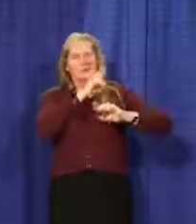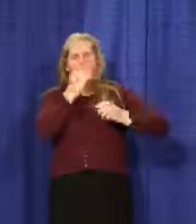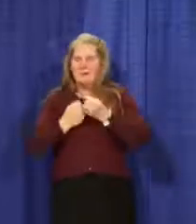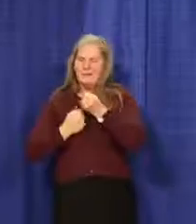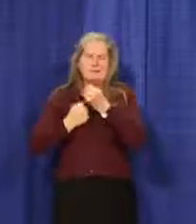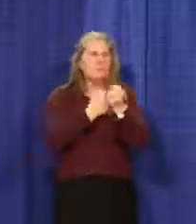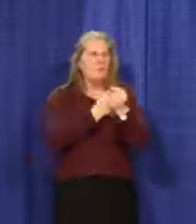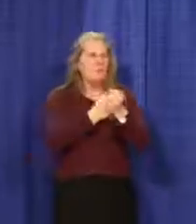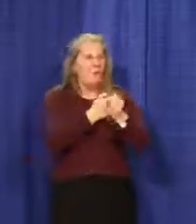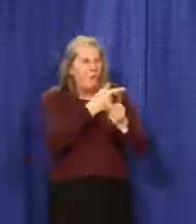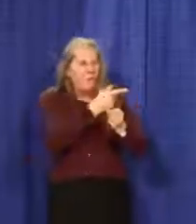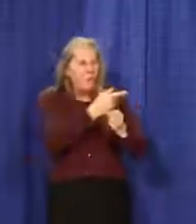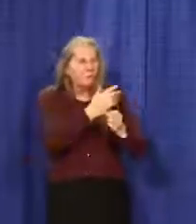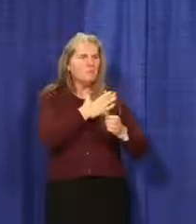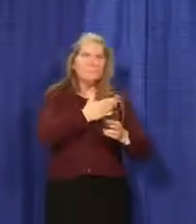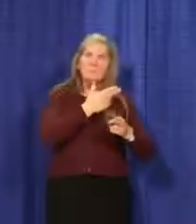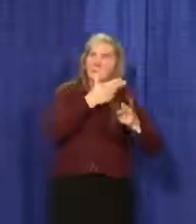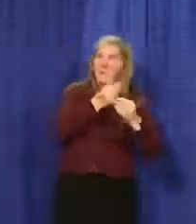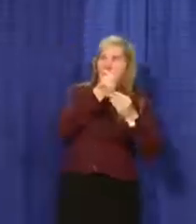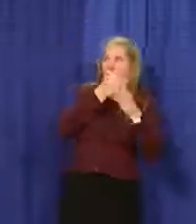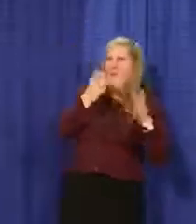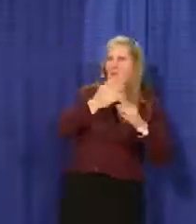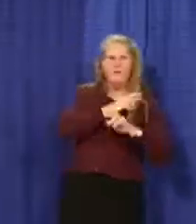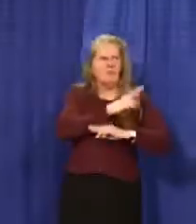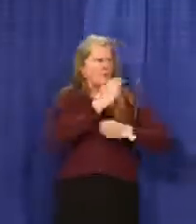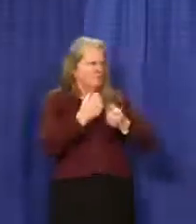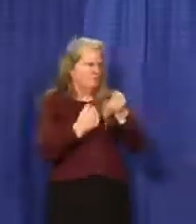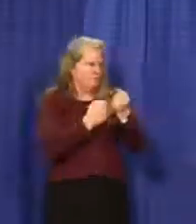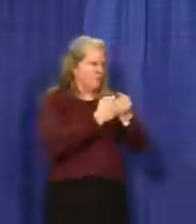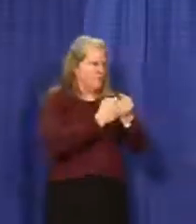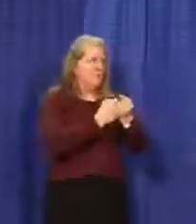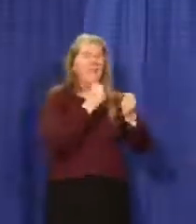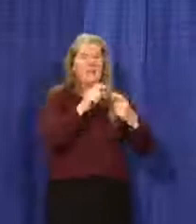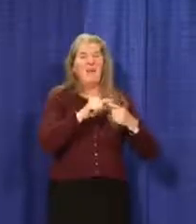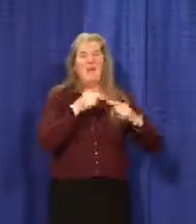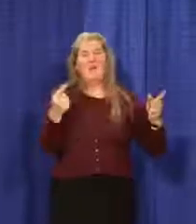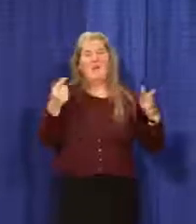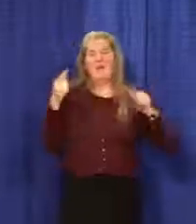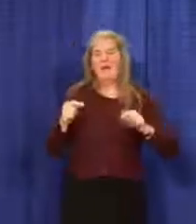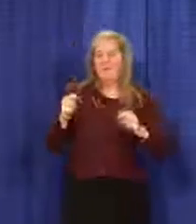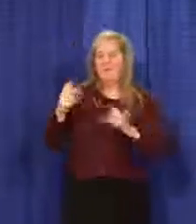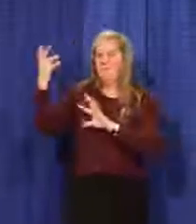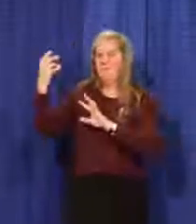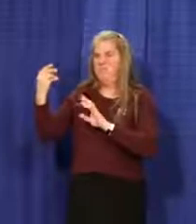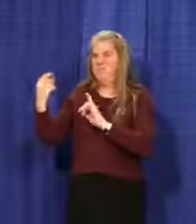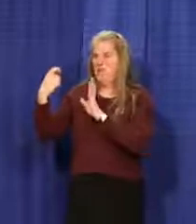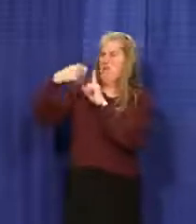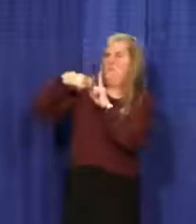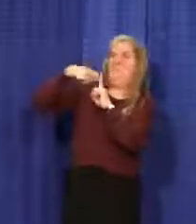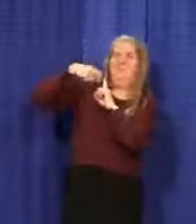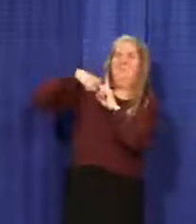are going to do in the north, read it to make sure the person is going to be okay. But you could see how it could go the other way as well.